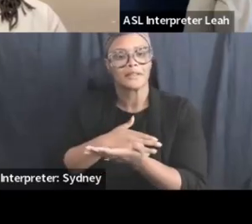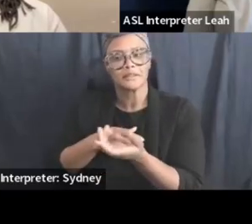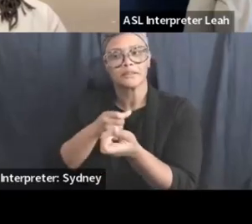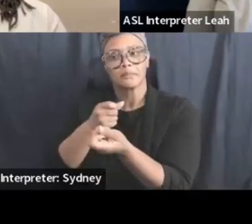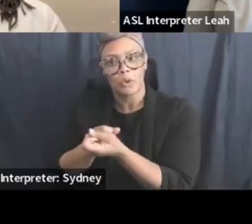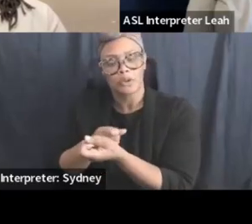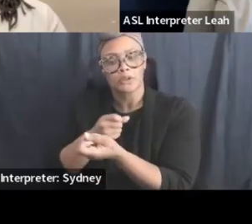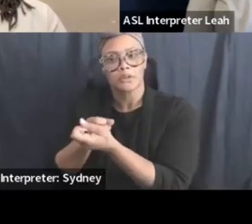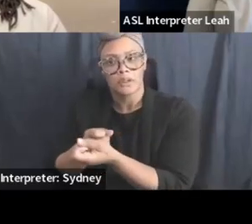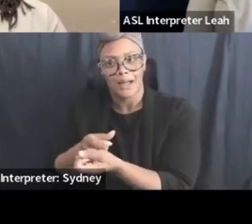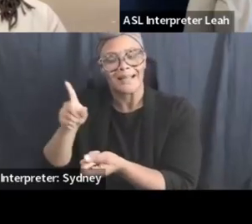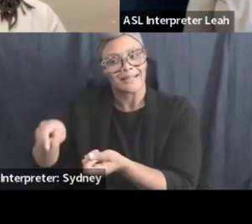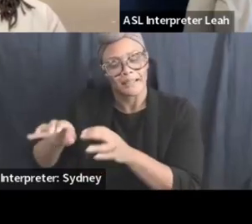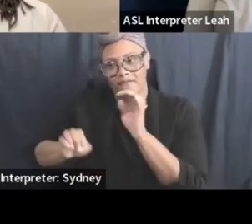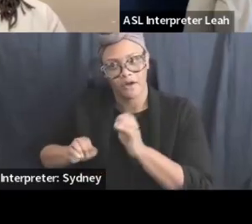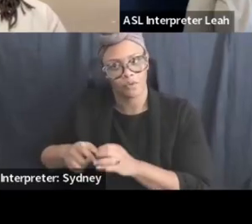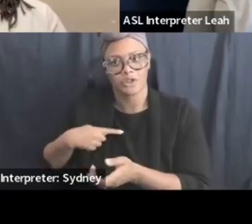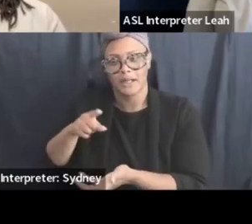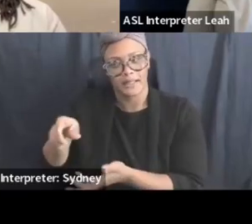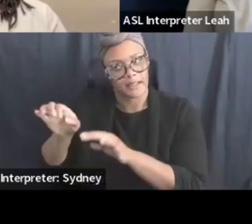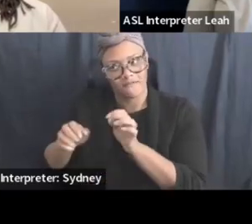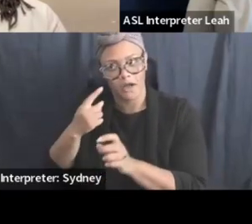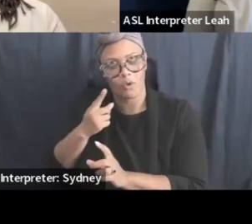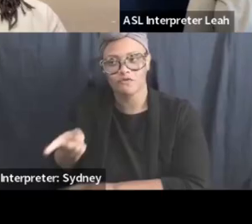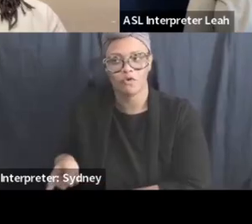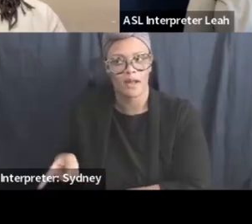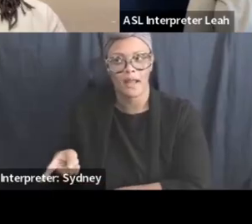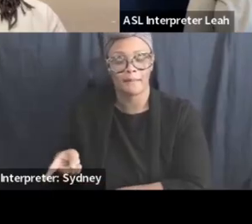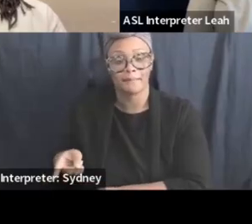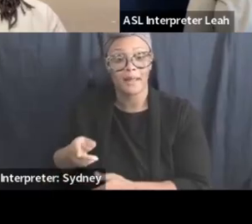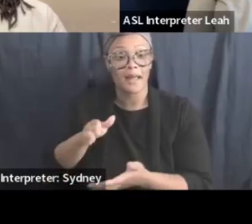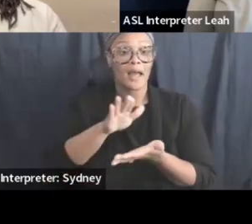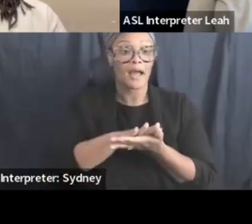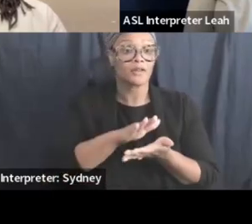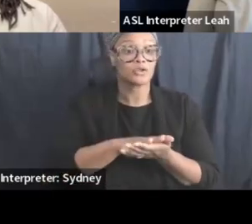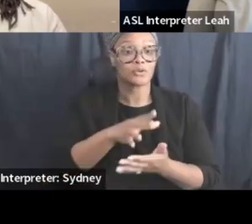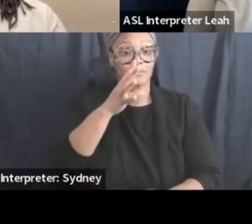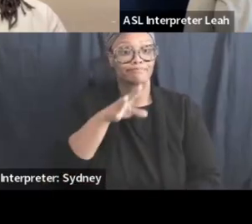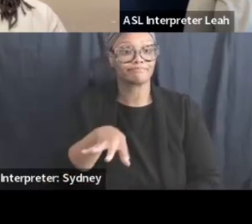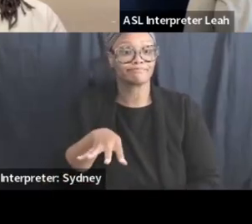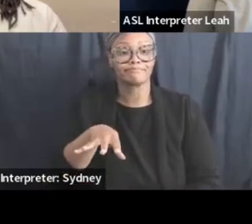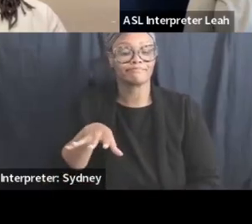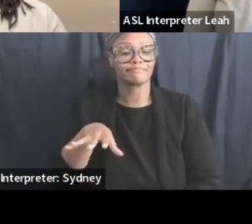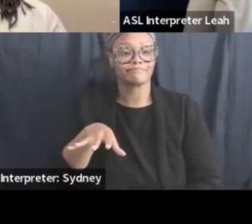her child was struggling and um they just kept sending him home. She kept asking for support.